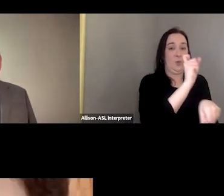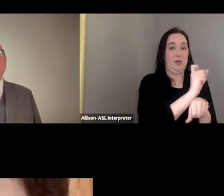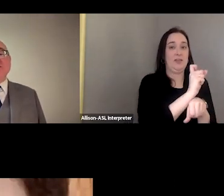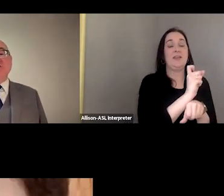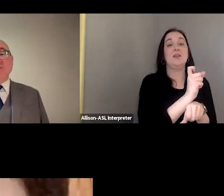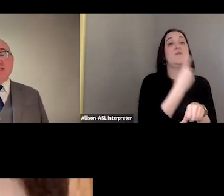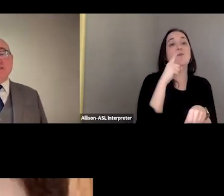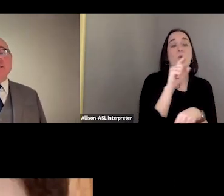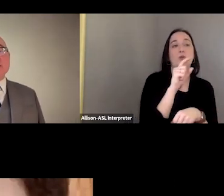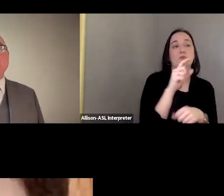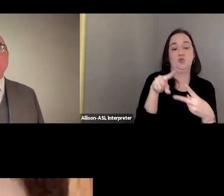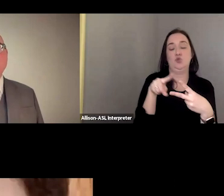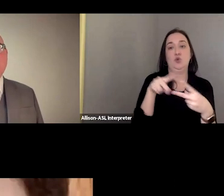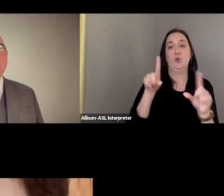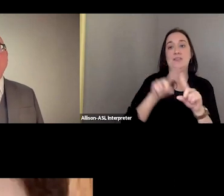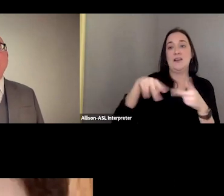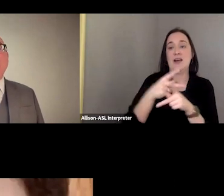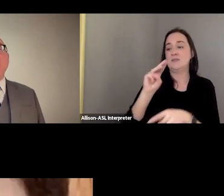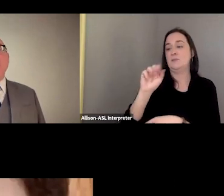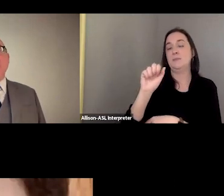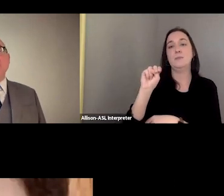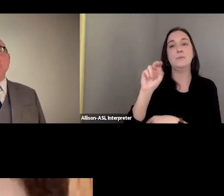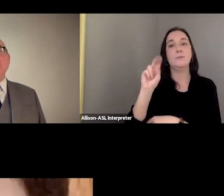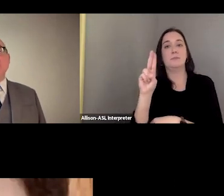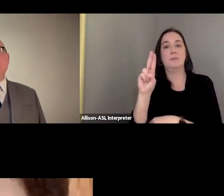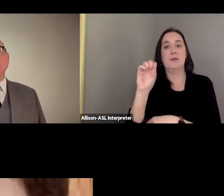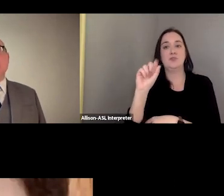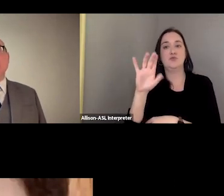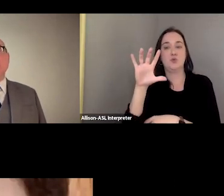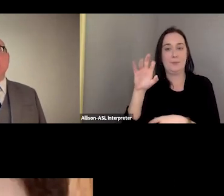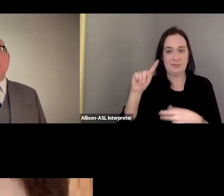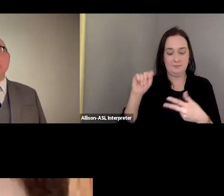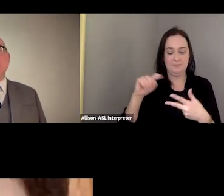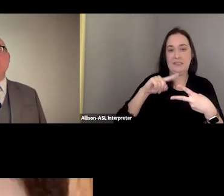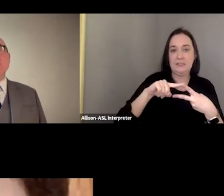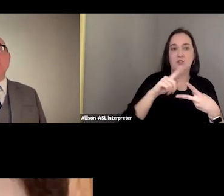and one manuscript that is he's working on right now. The one that I will tell you about our talk a little bit about is perceived